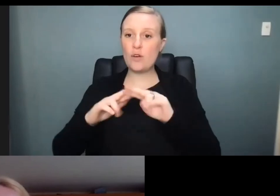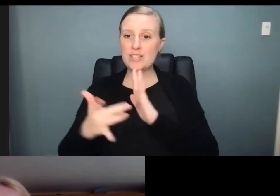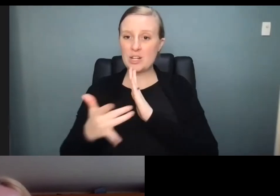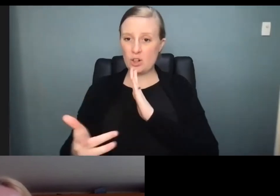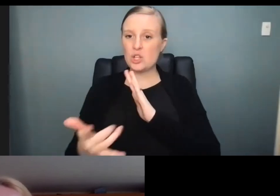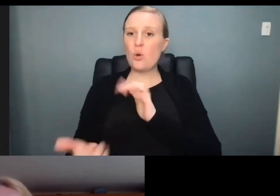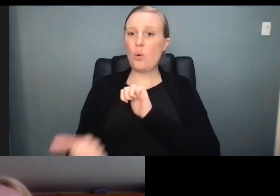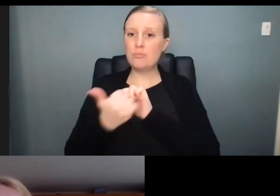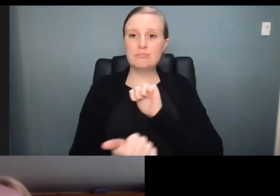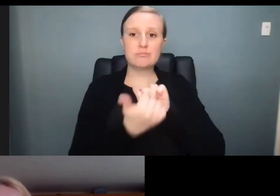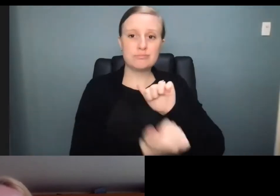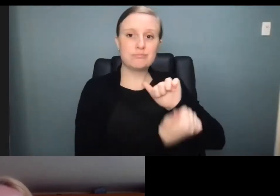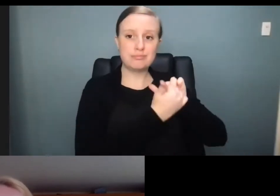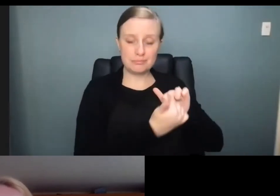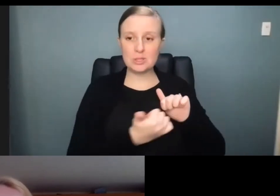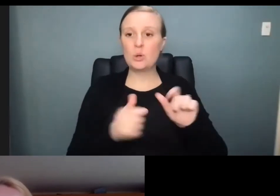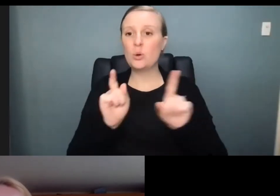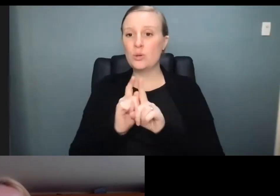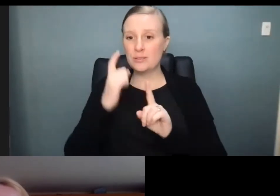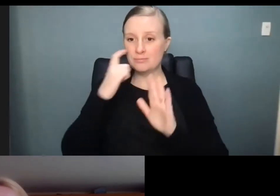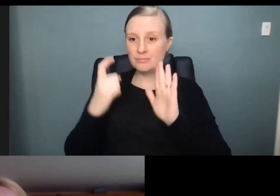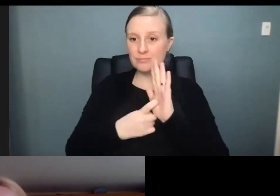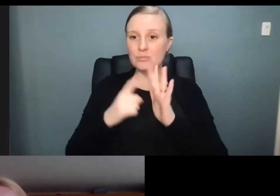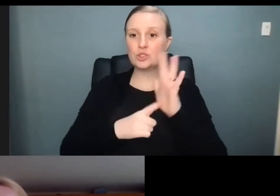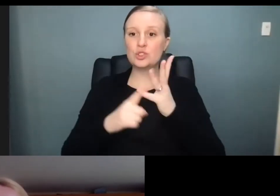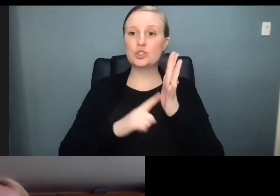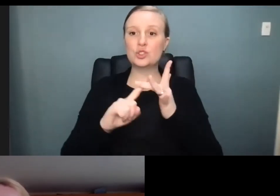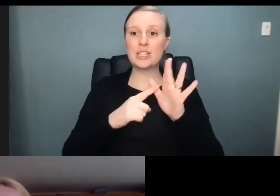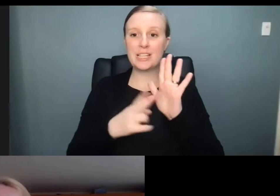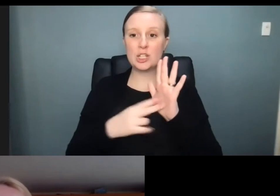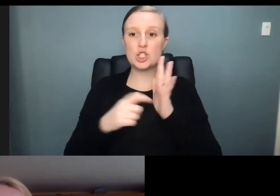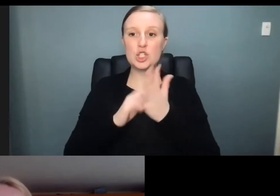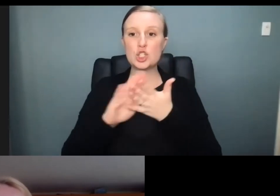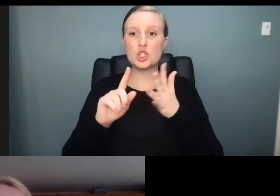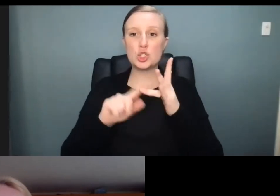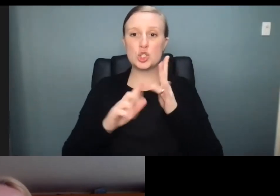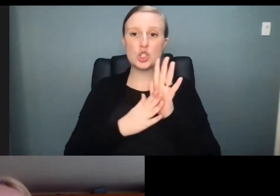Julian Thomas from RMIT and distinguished professor, Jo Barraket from Swinburne.